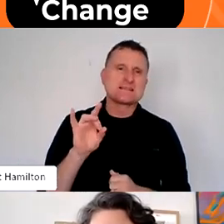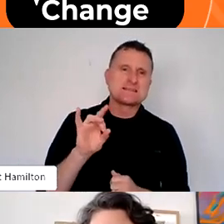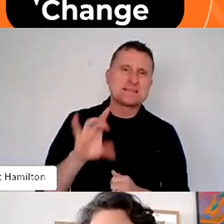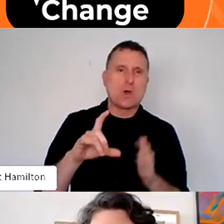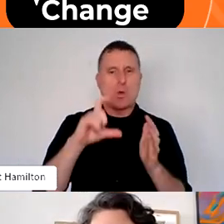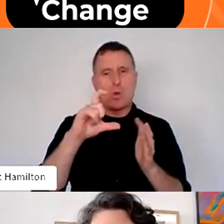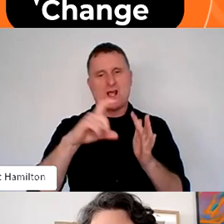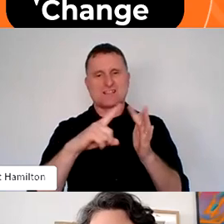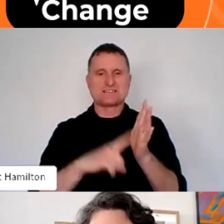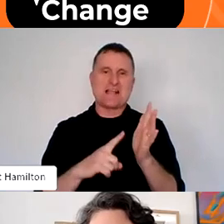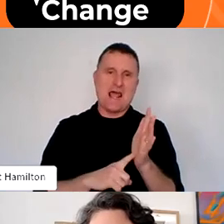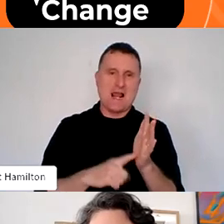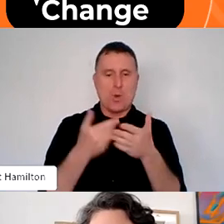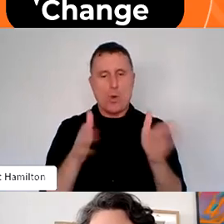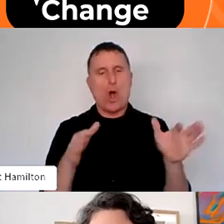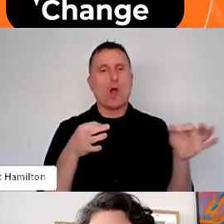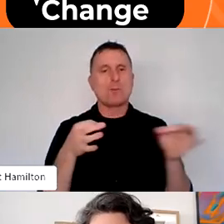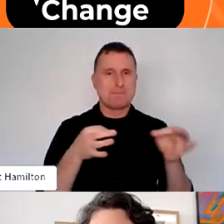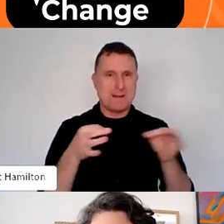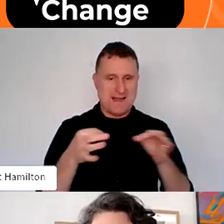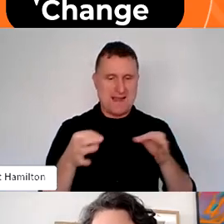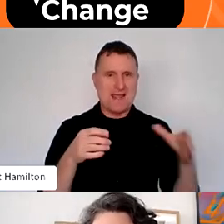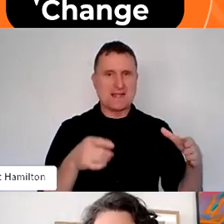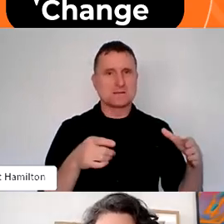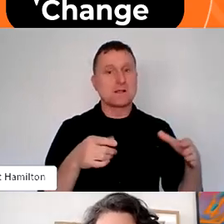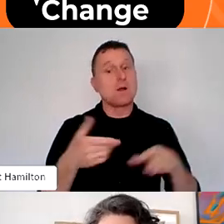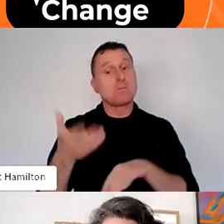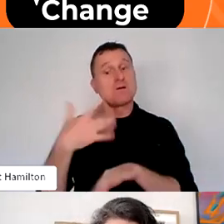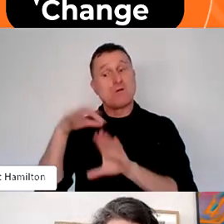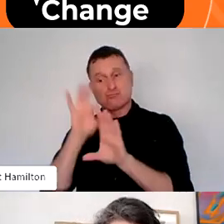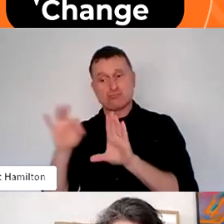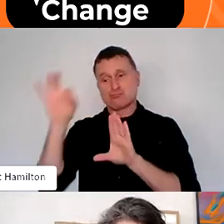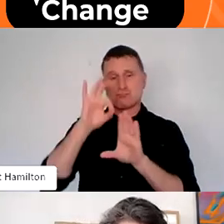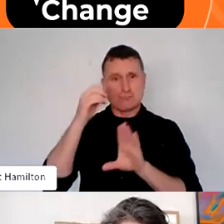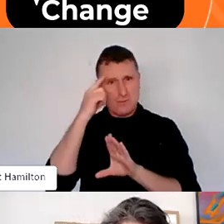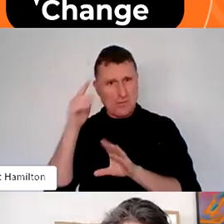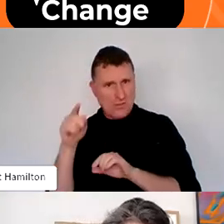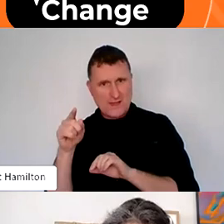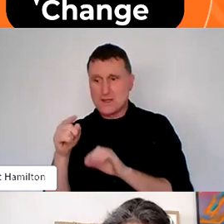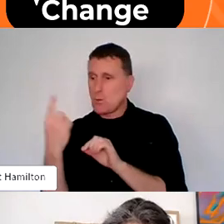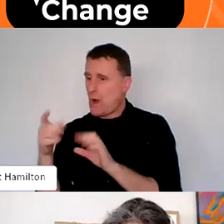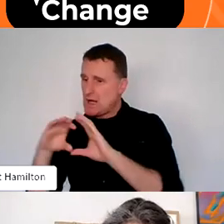what was the design thinking that went into this learning environment? So whether it's single cell or whether it's open plan, that's